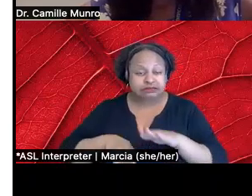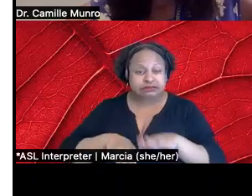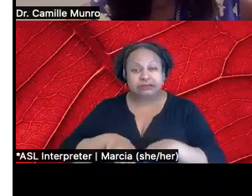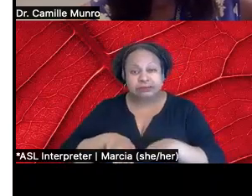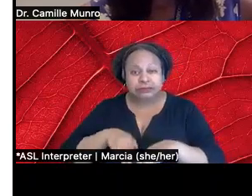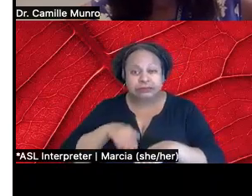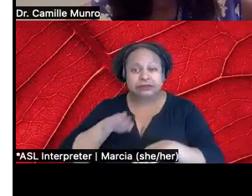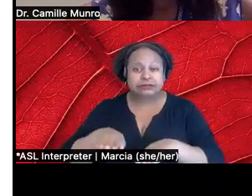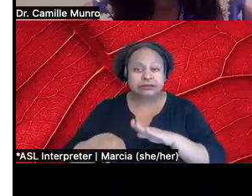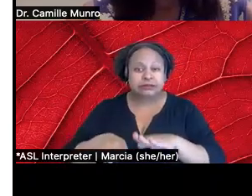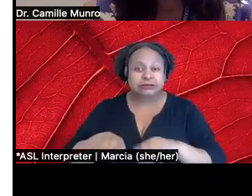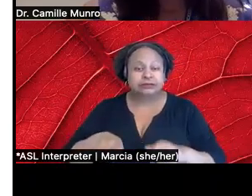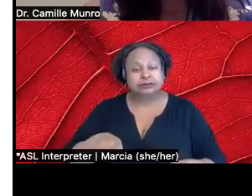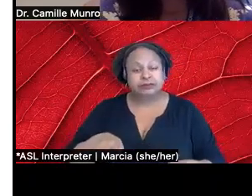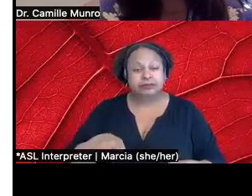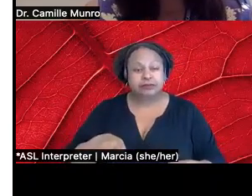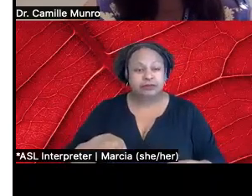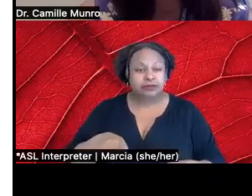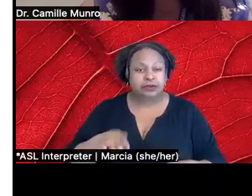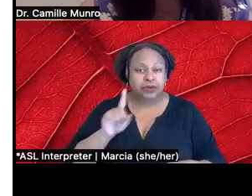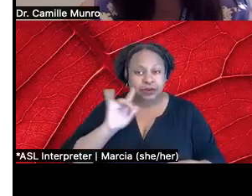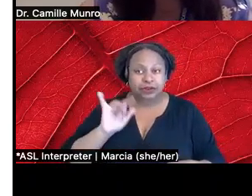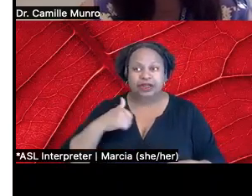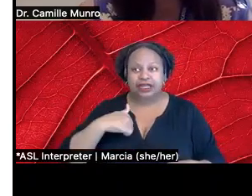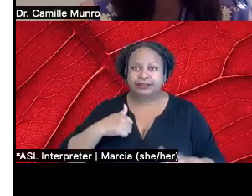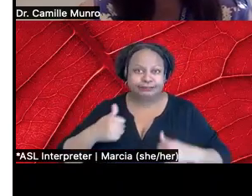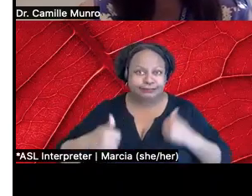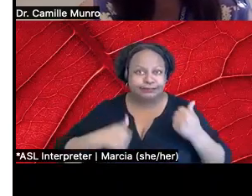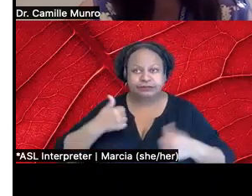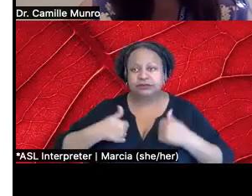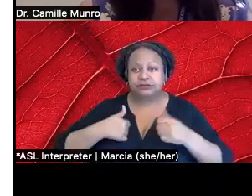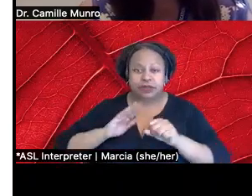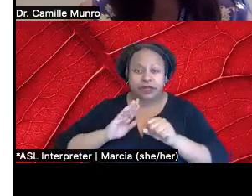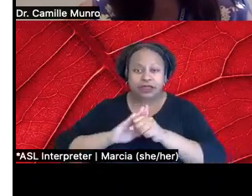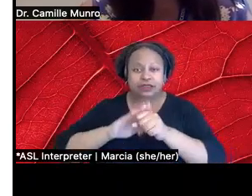it was needed for me to advocate for myself and part alot of energy and time.